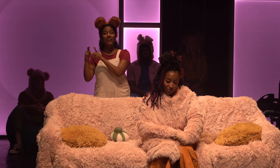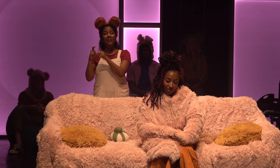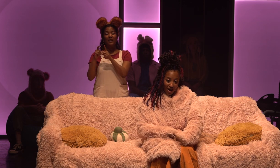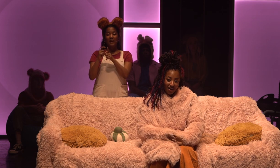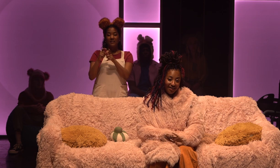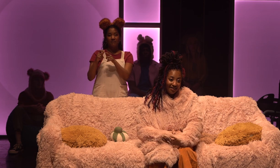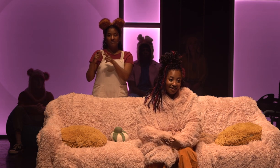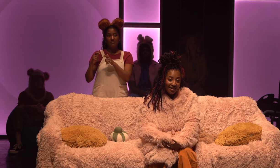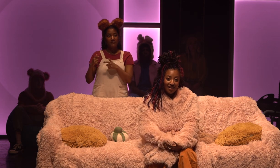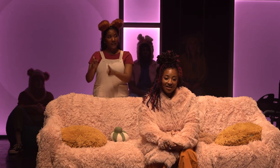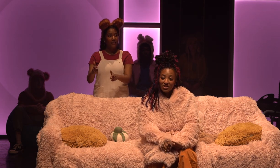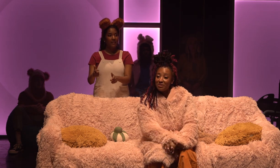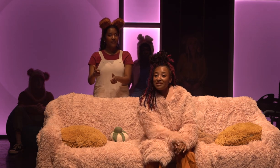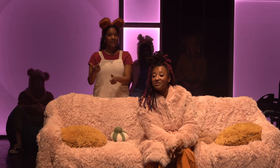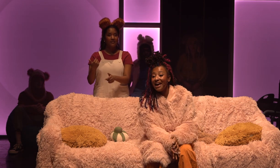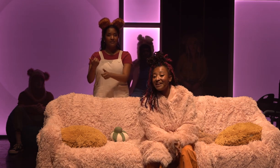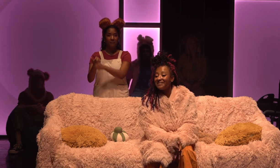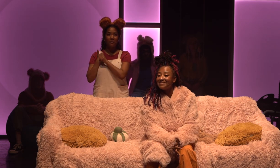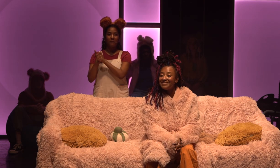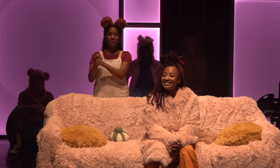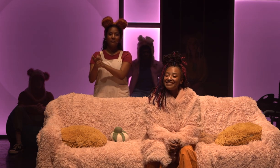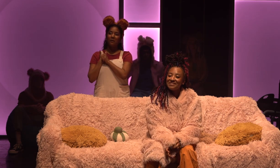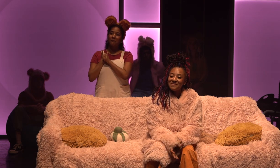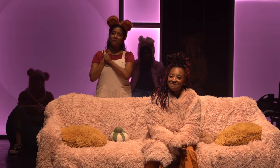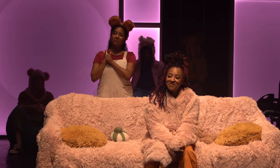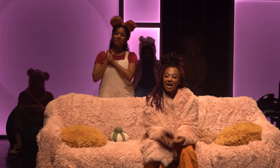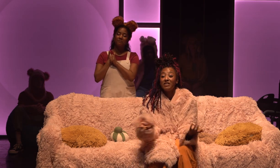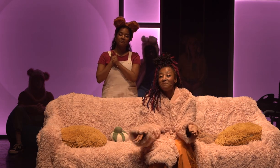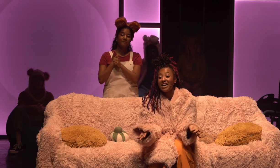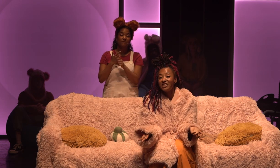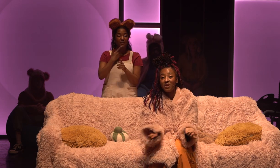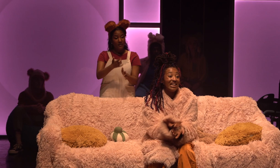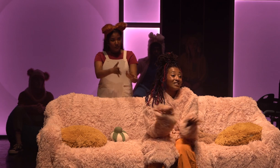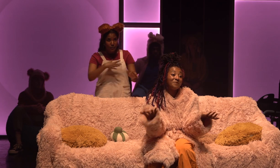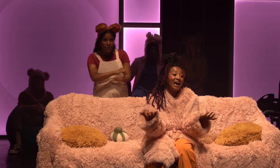disorder. She was still there. She gave me space when I needed